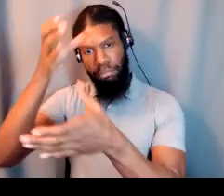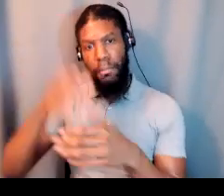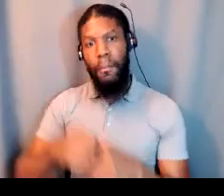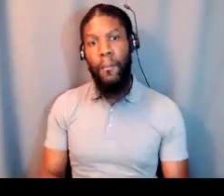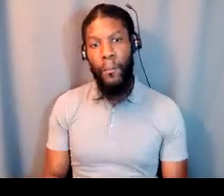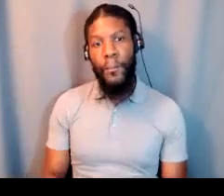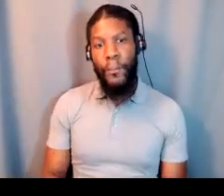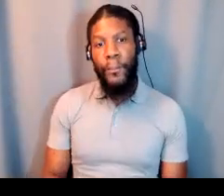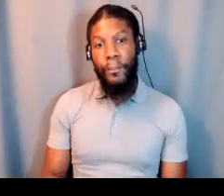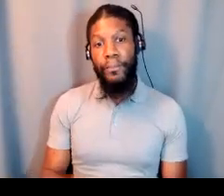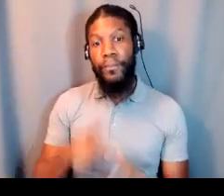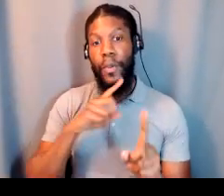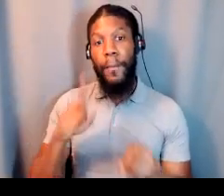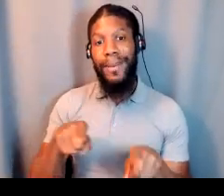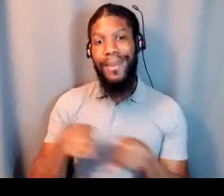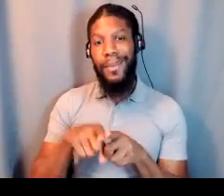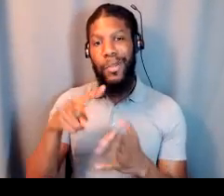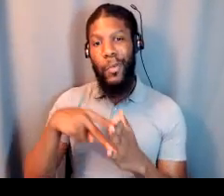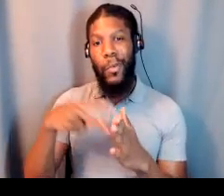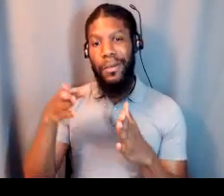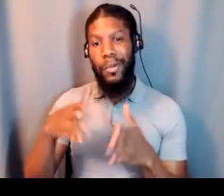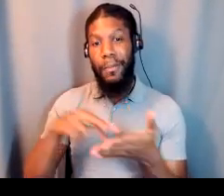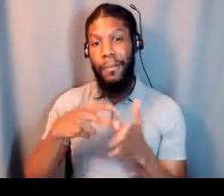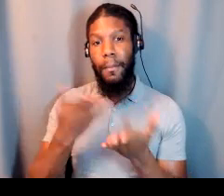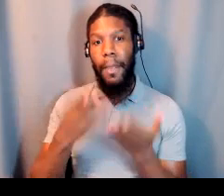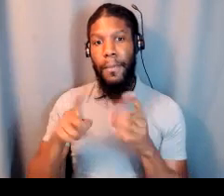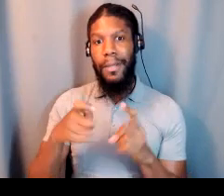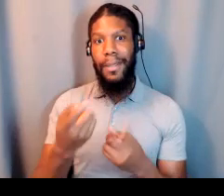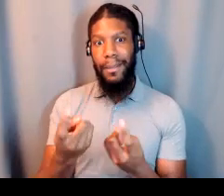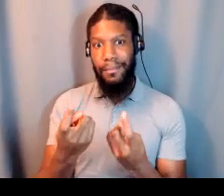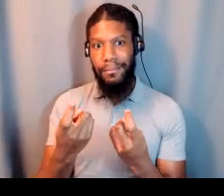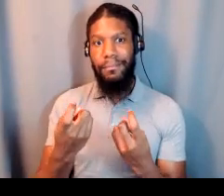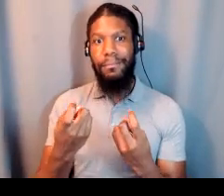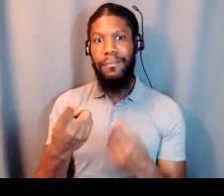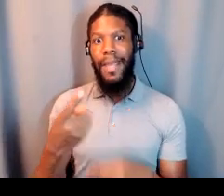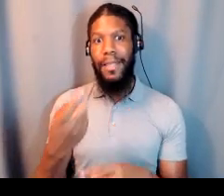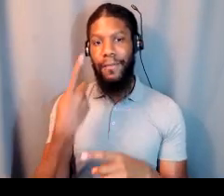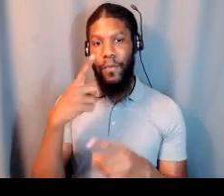reader can also mean asking for more information. One consultant in this study wrote, "This is a good point,